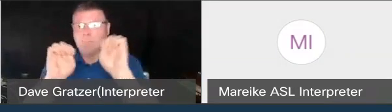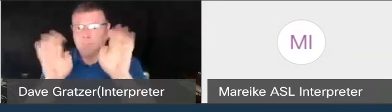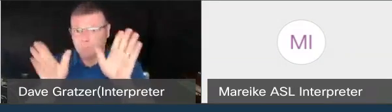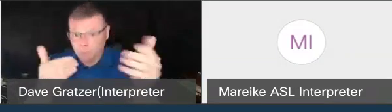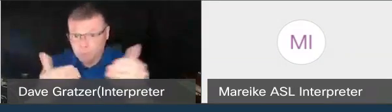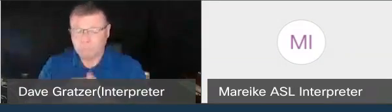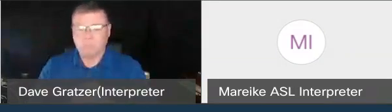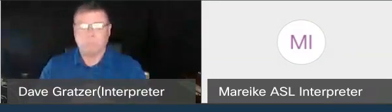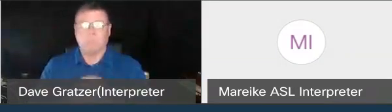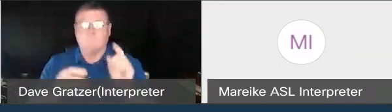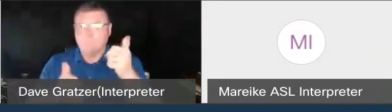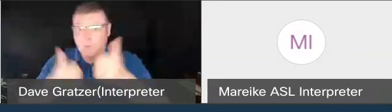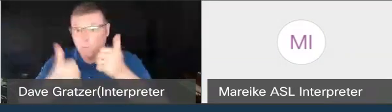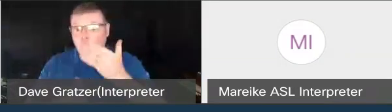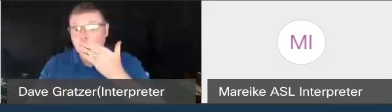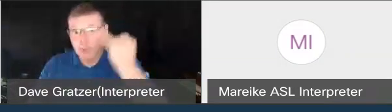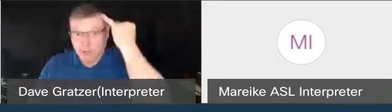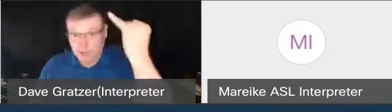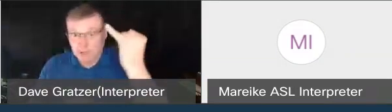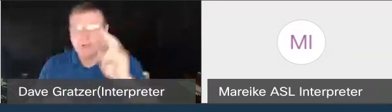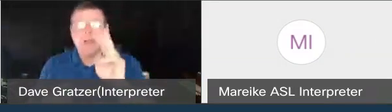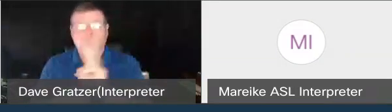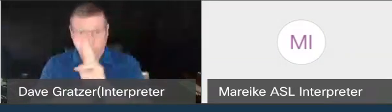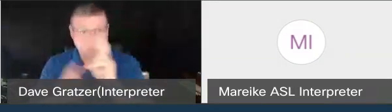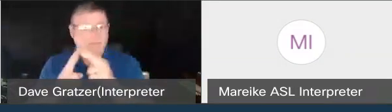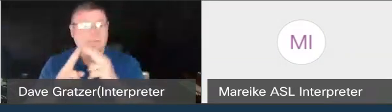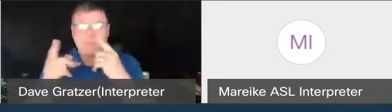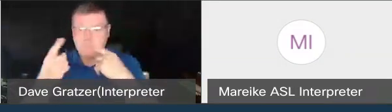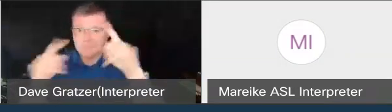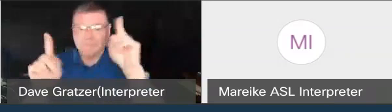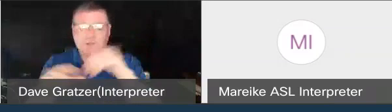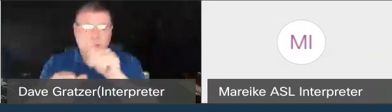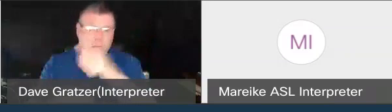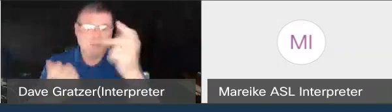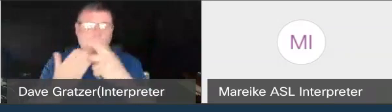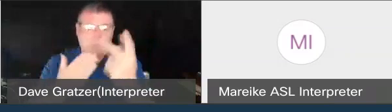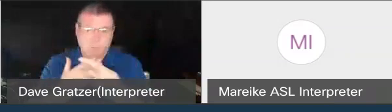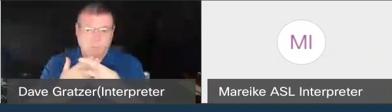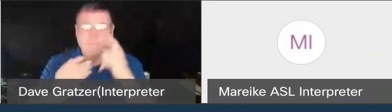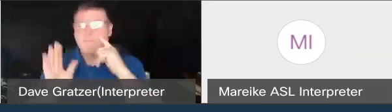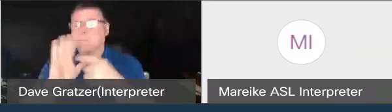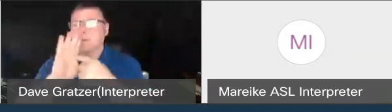uh, which is a good idea, and it's used very successfully in other programs. For example, people who are, uh--